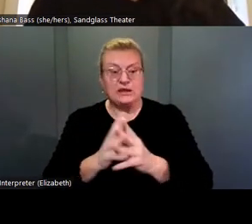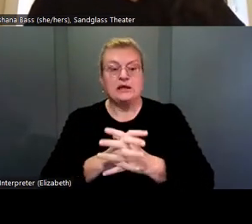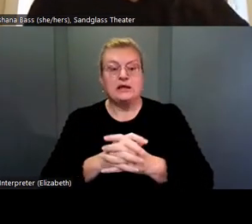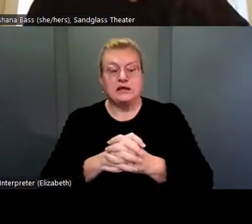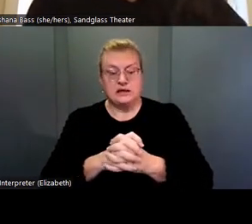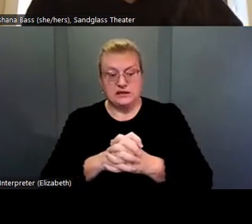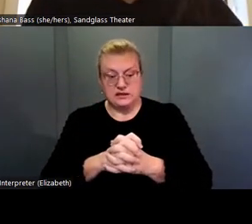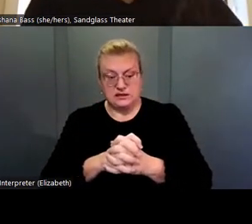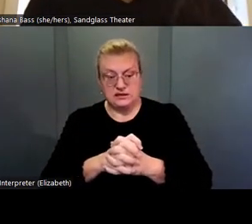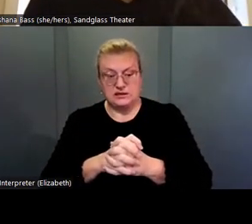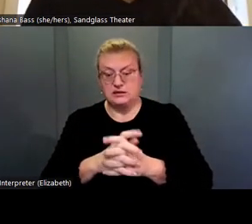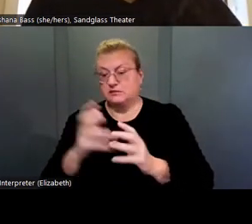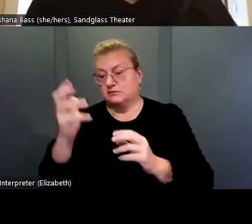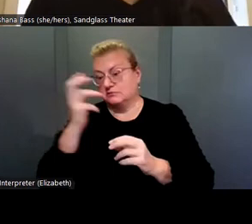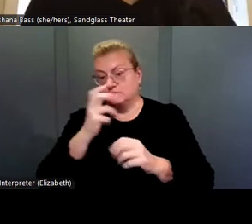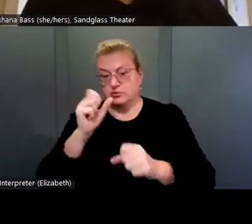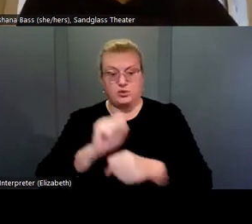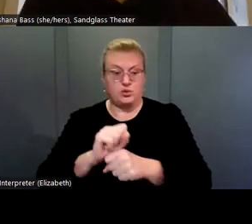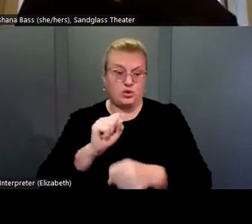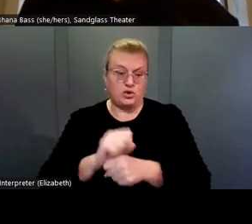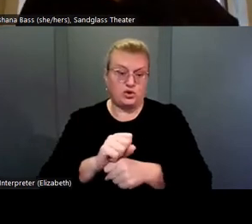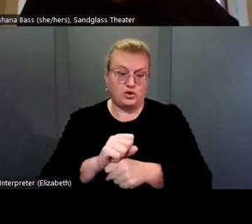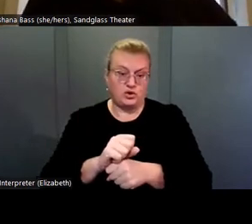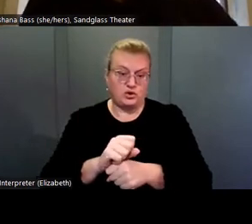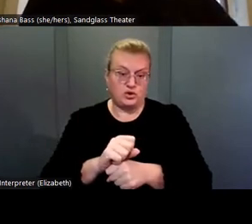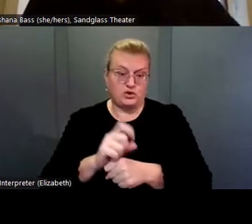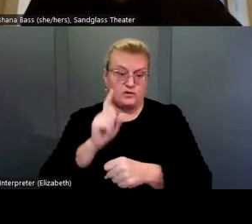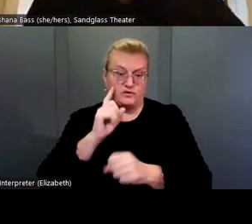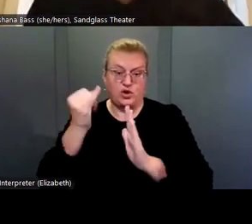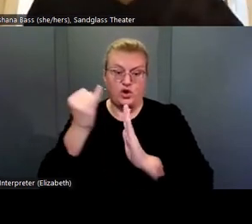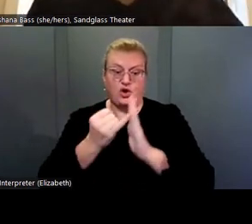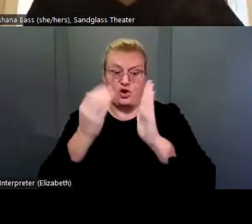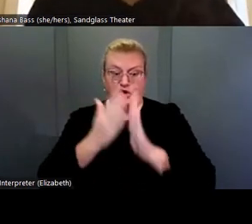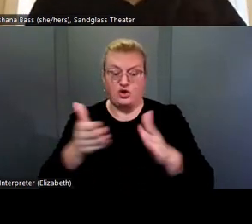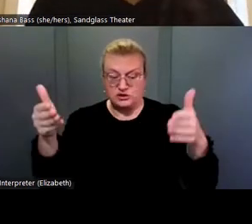who are doing incredible work for artists that are focused,